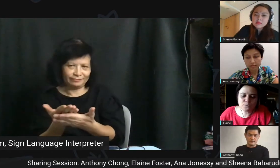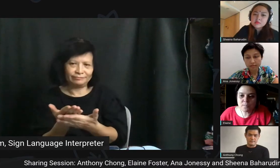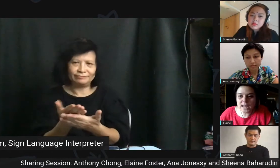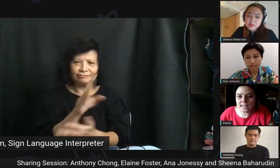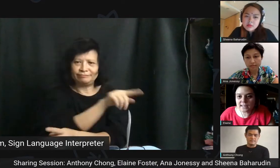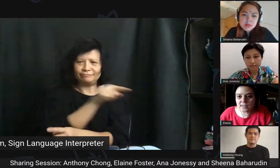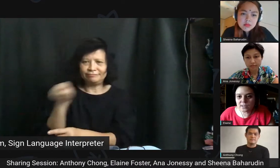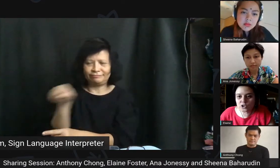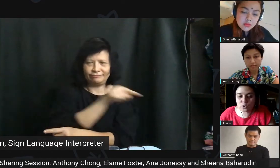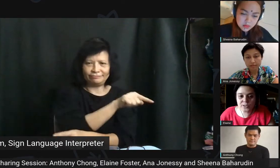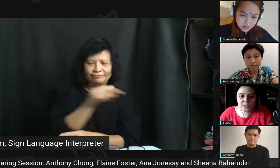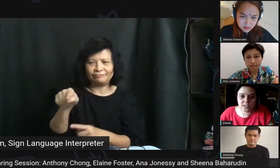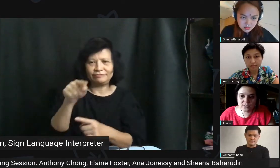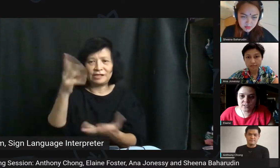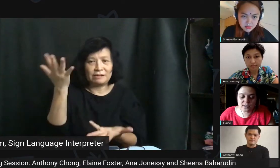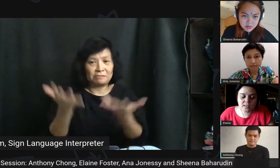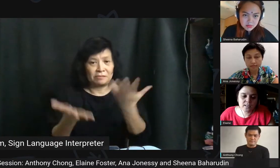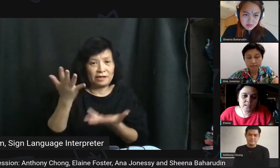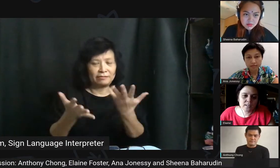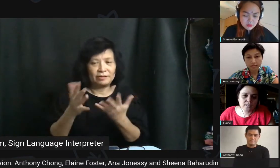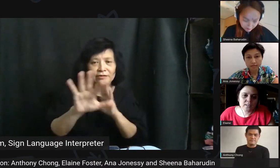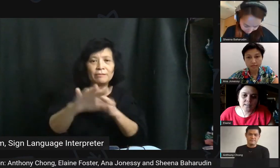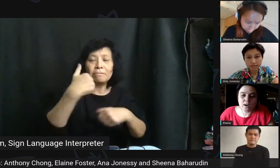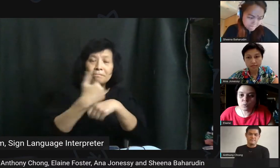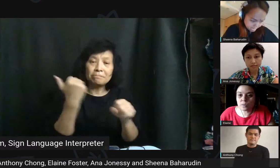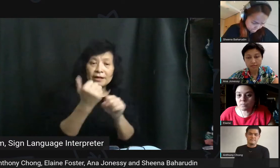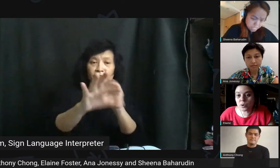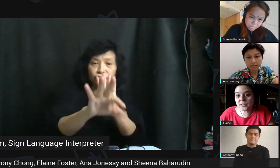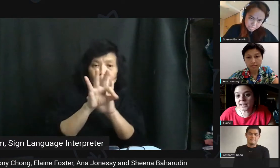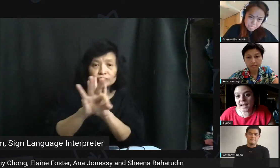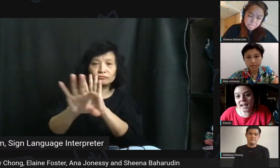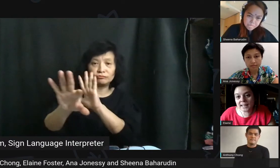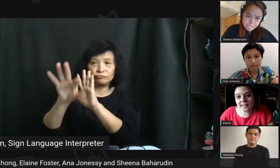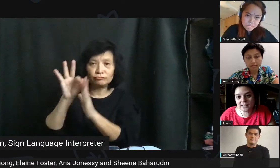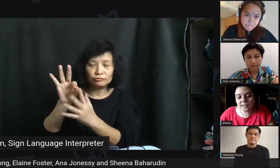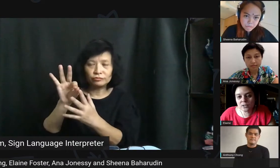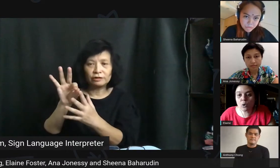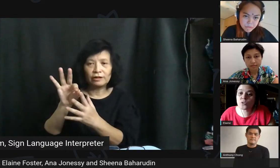You made choices that were both designed